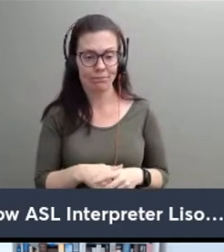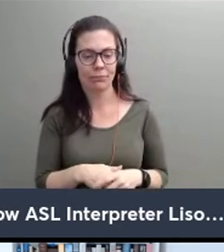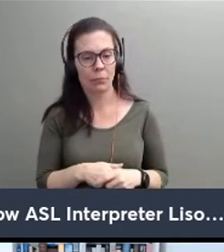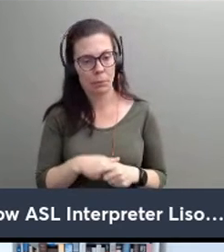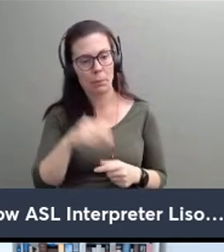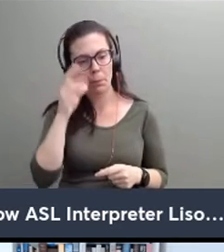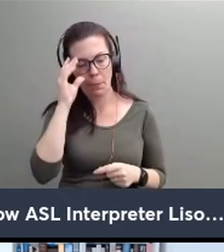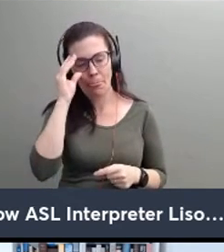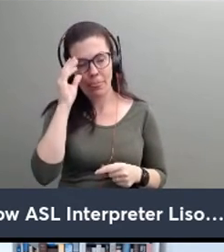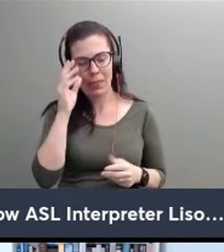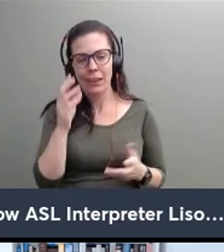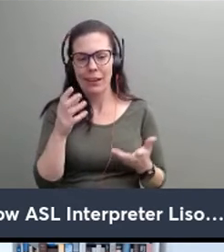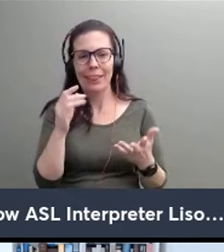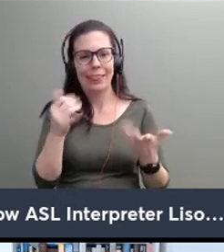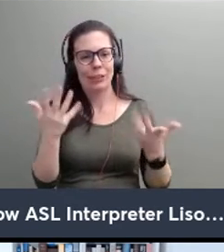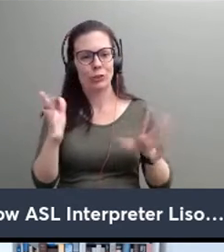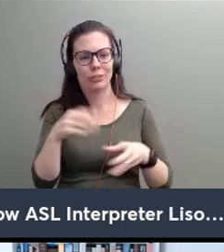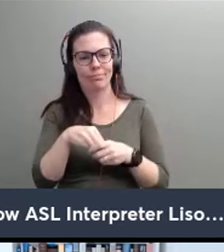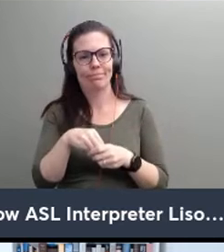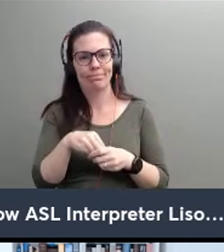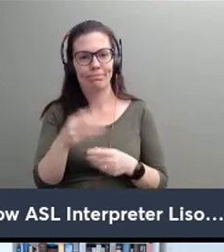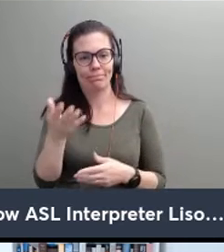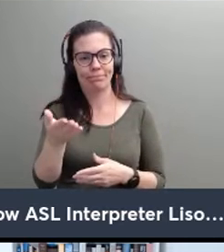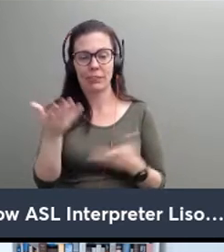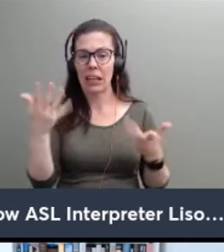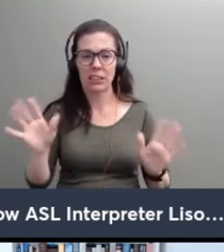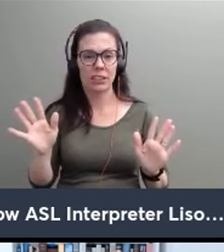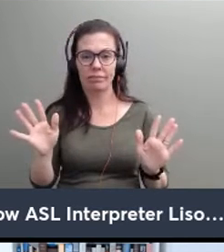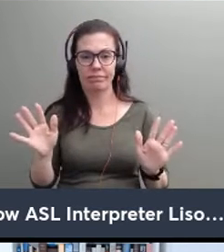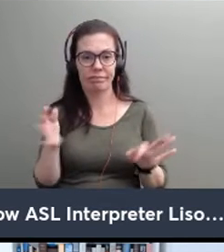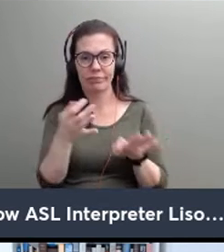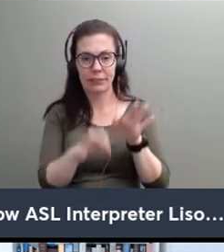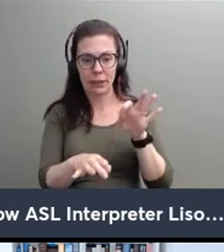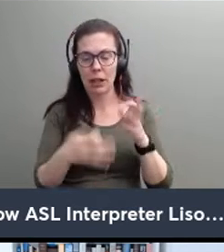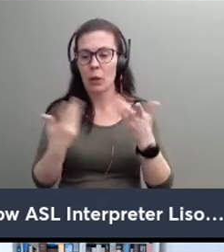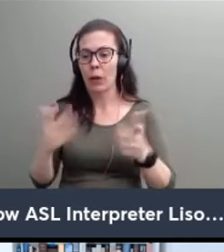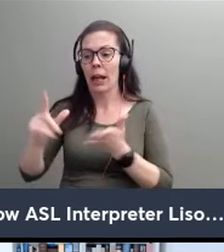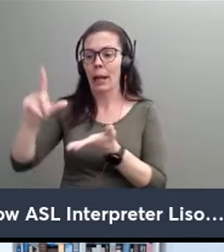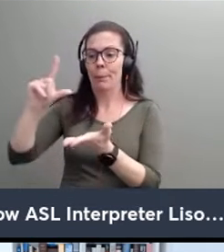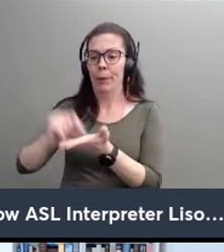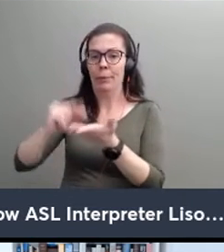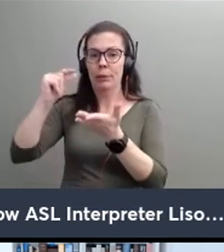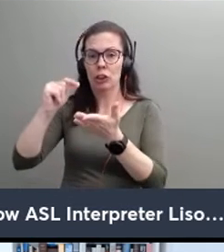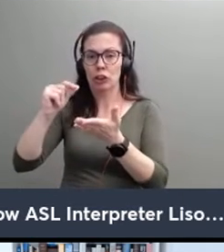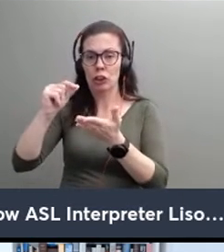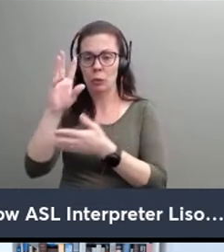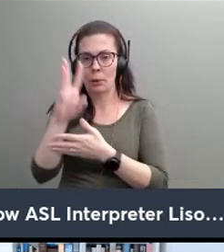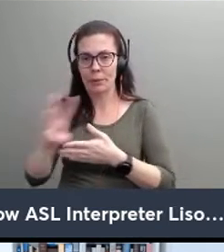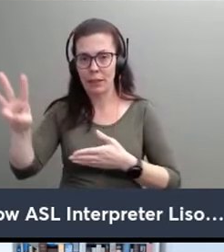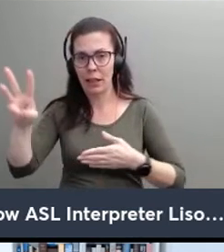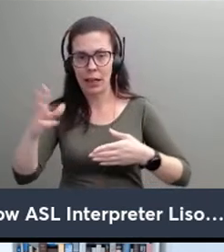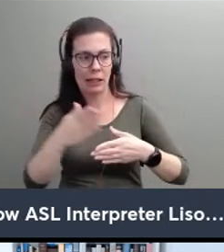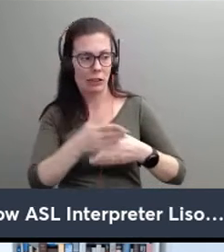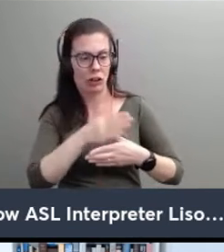And it is embedded. That's it. Once I publish my site and I share this URL of this site,